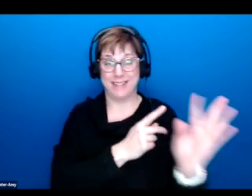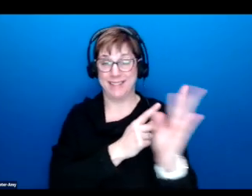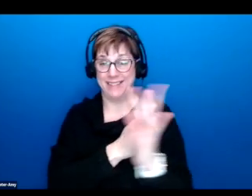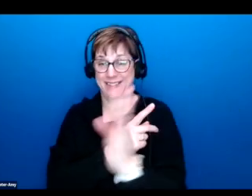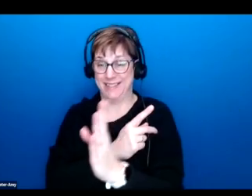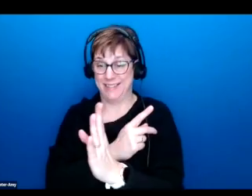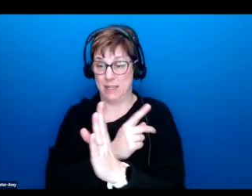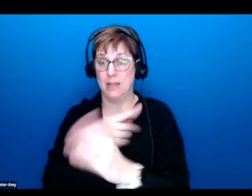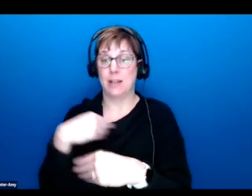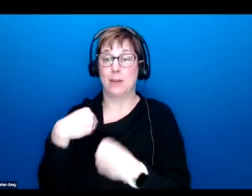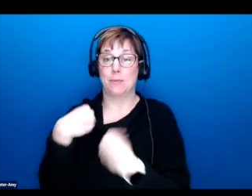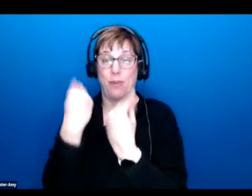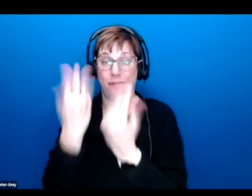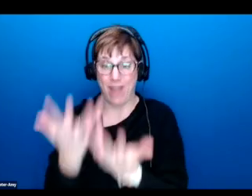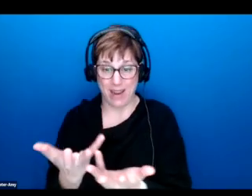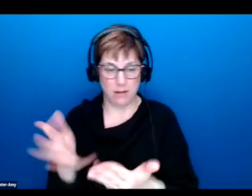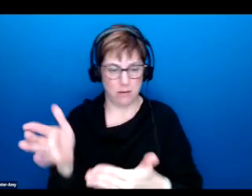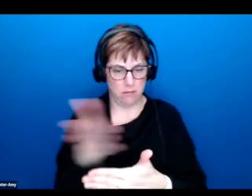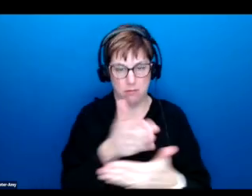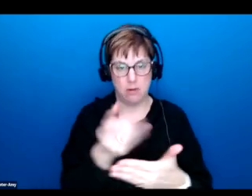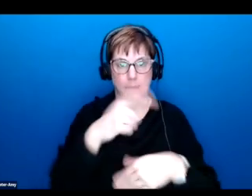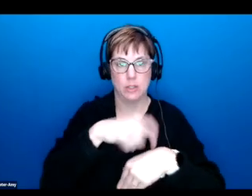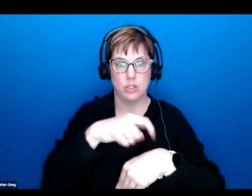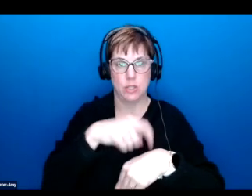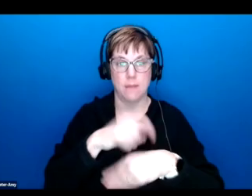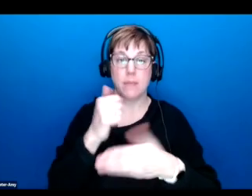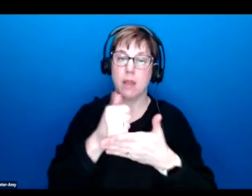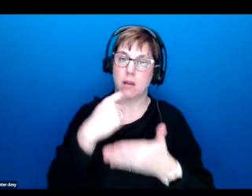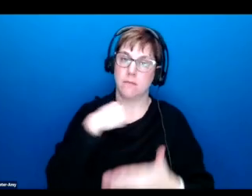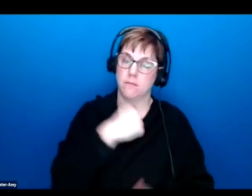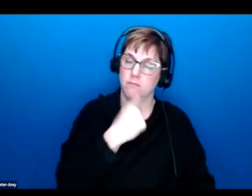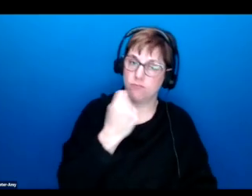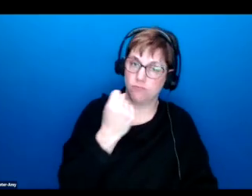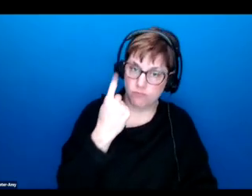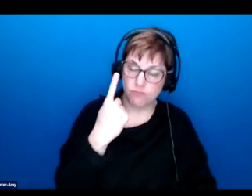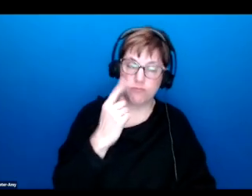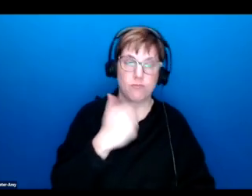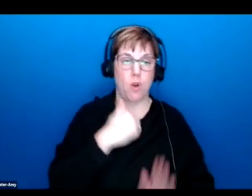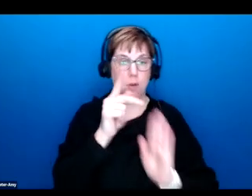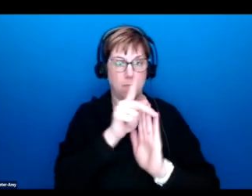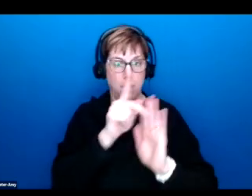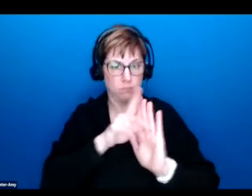So this will help us understand and again, target our policies to address where